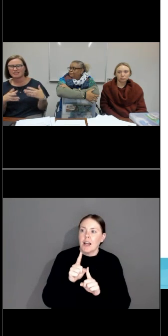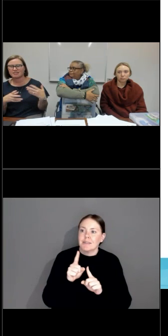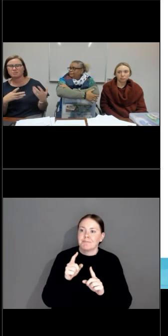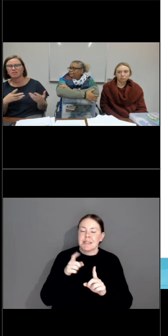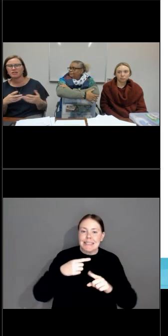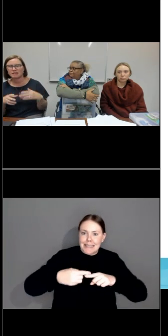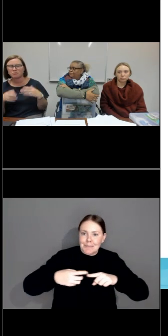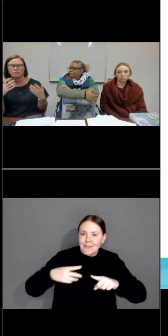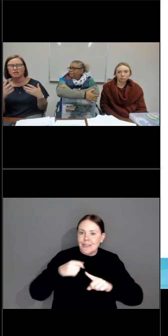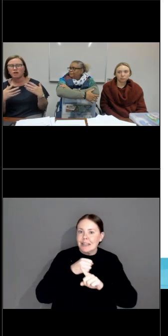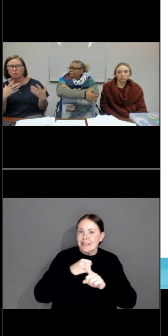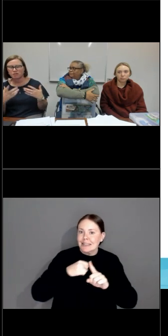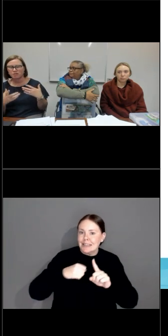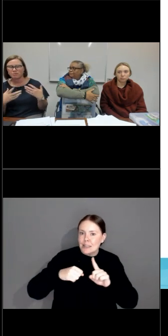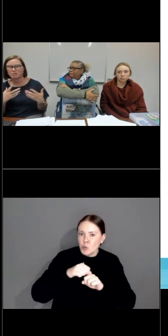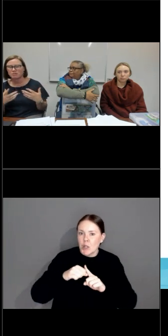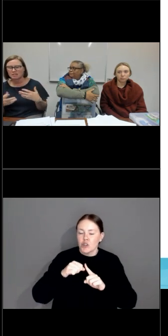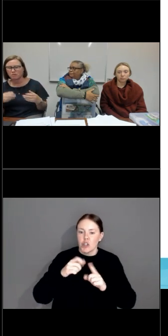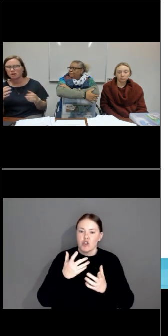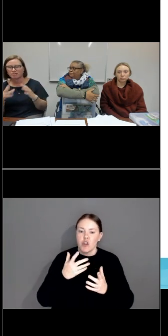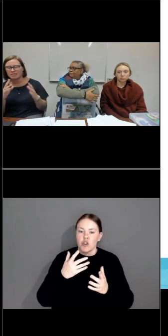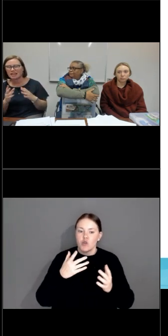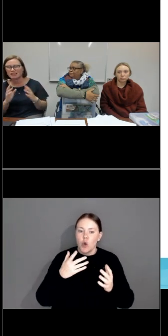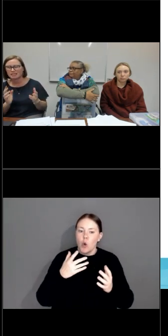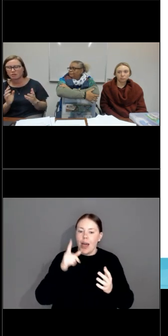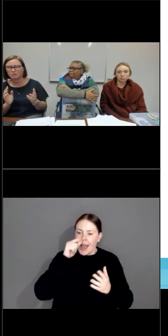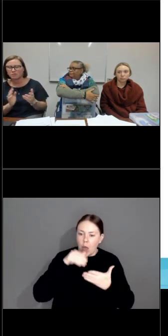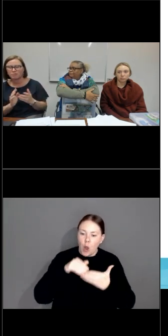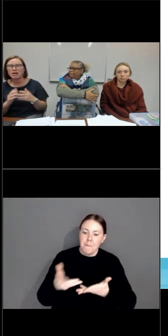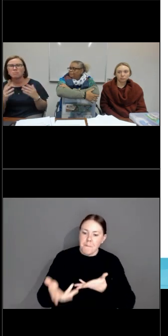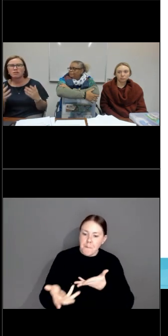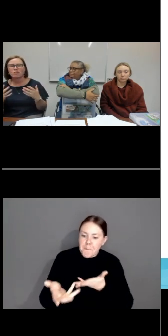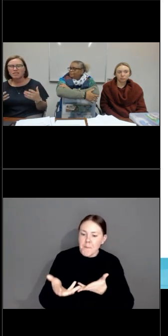to clients and we'll workshop that with someone and tailor something for them but the great thing